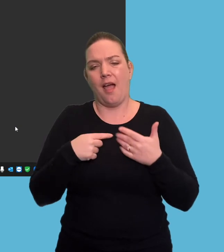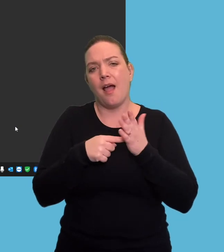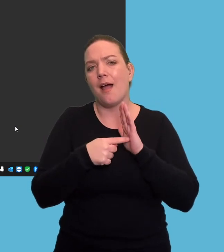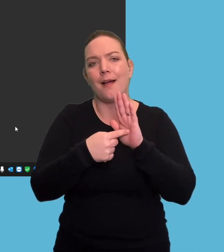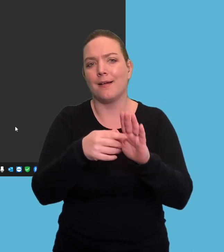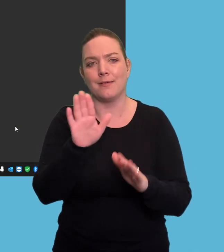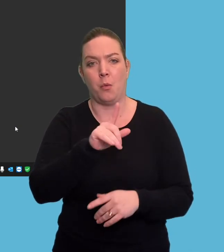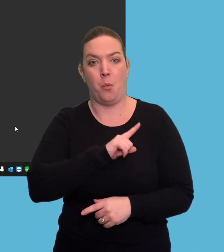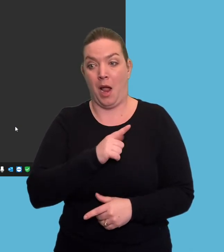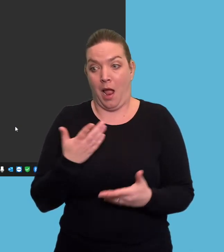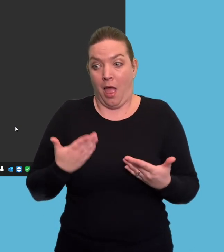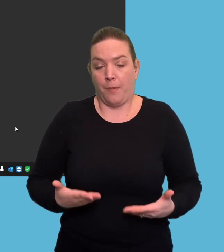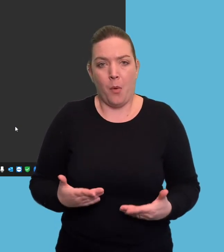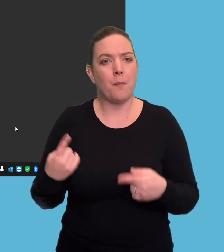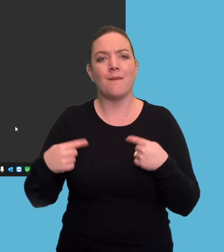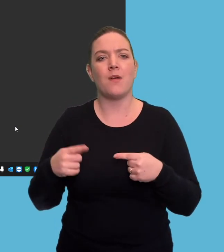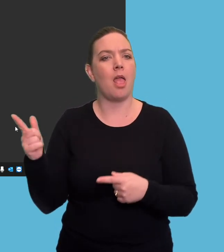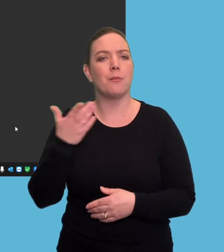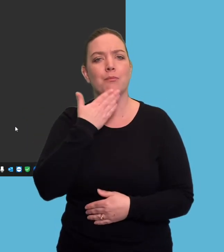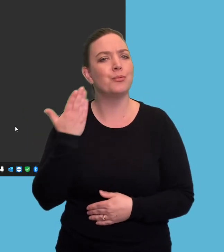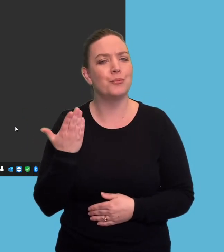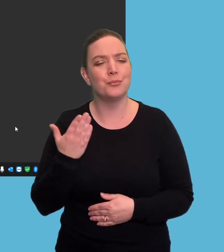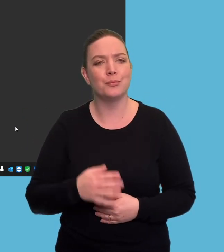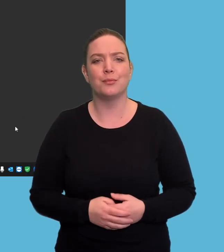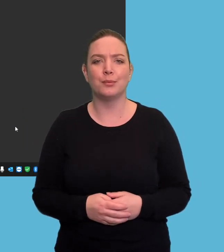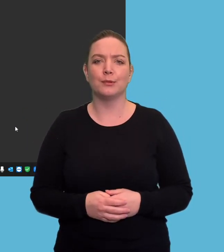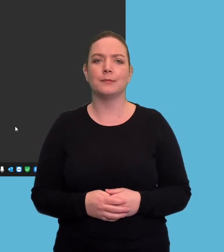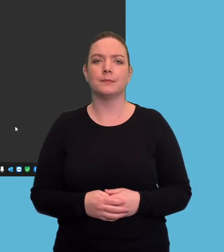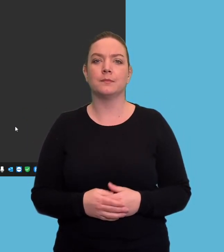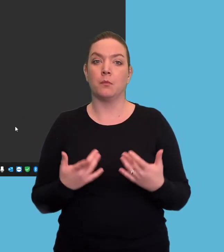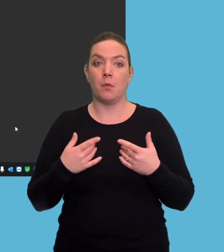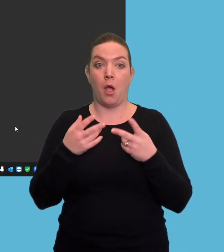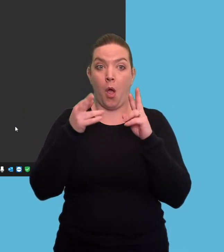We're not going to demonstrate that here now because it's not currently available.